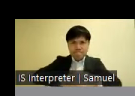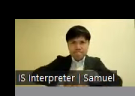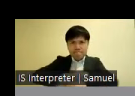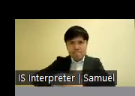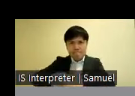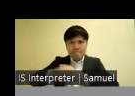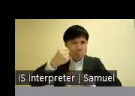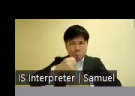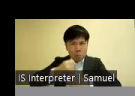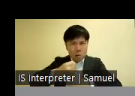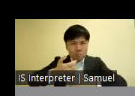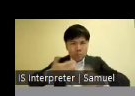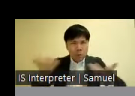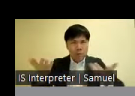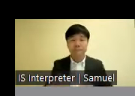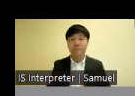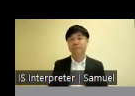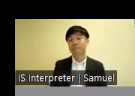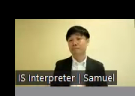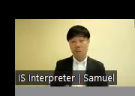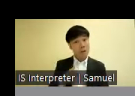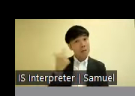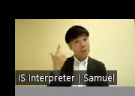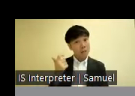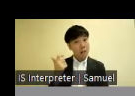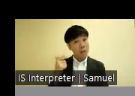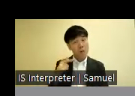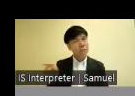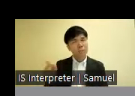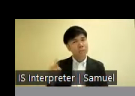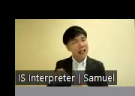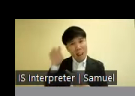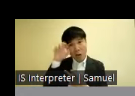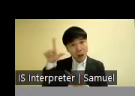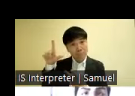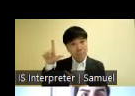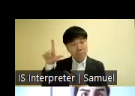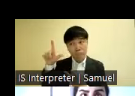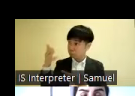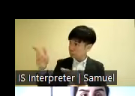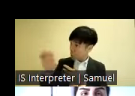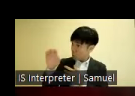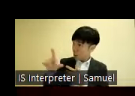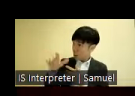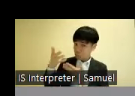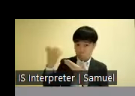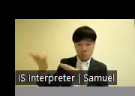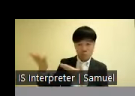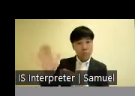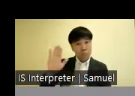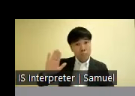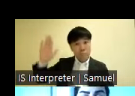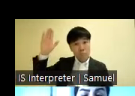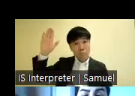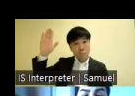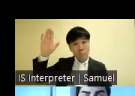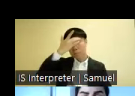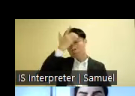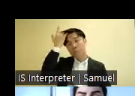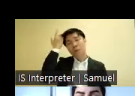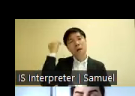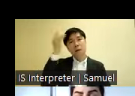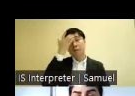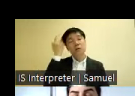I don't know, do you want to stop for a while, include your section, and then we continue?